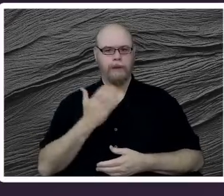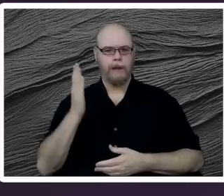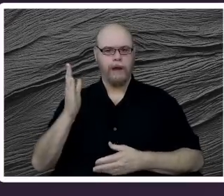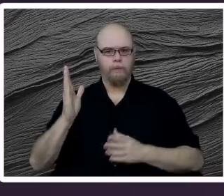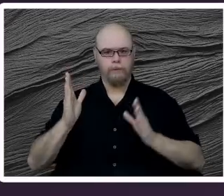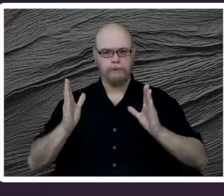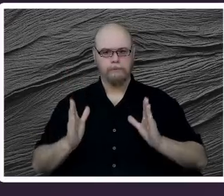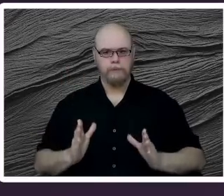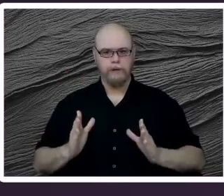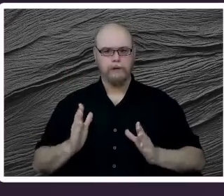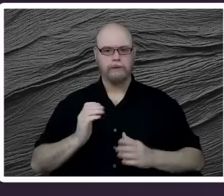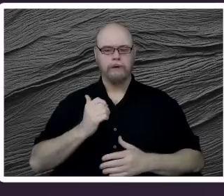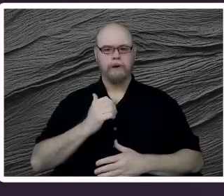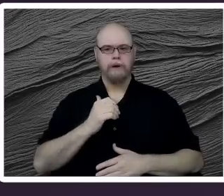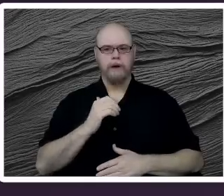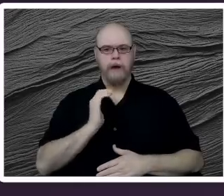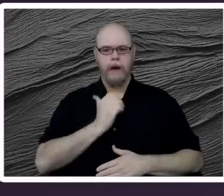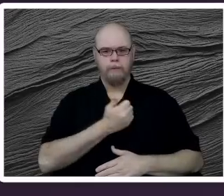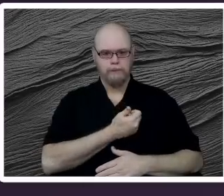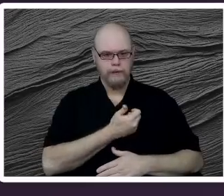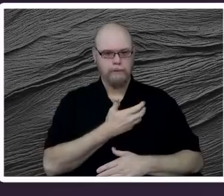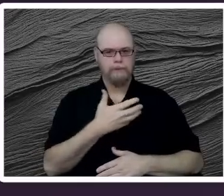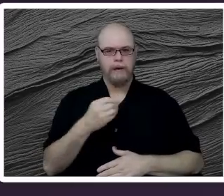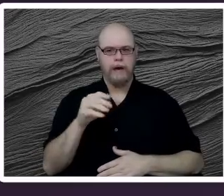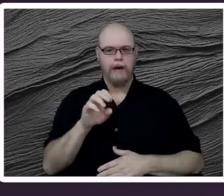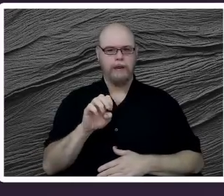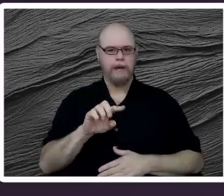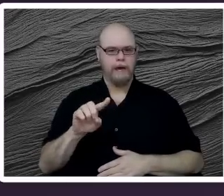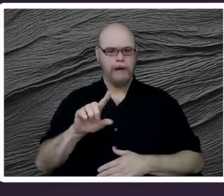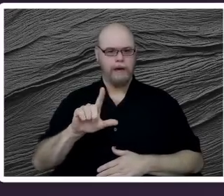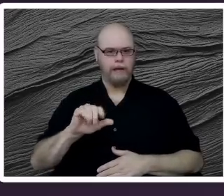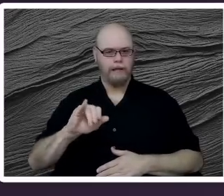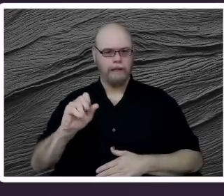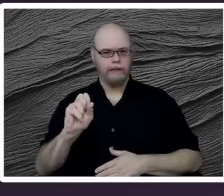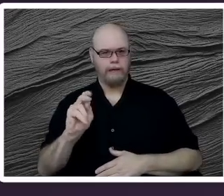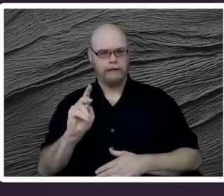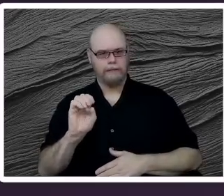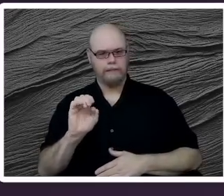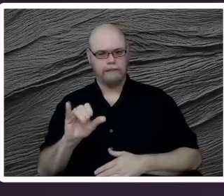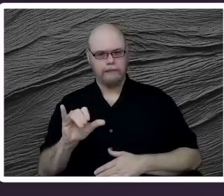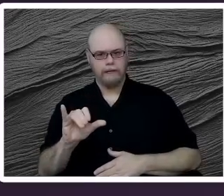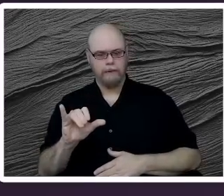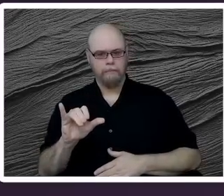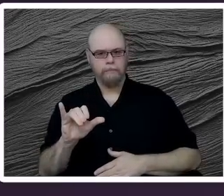and Ed Liskey. Let's take a look at the storytelling that we'll be doing over the